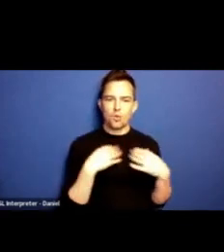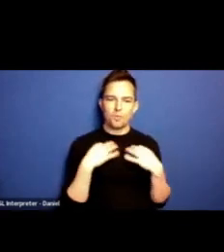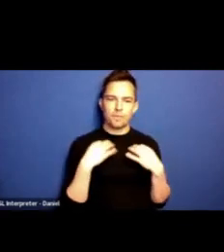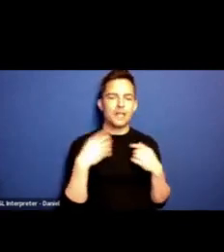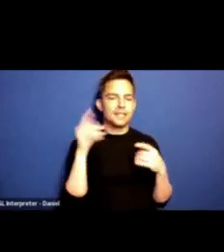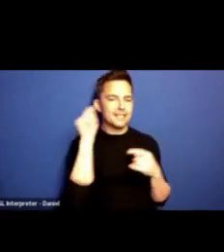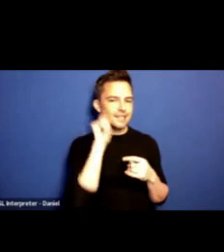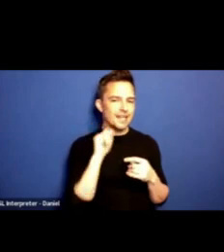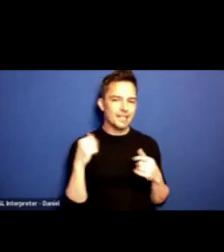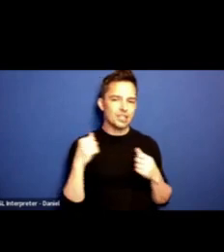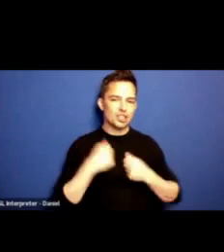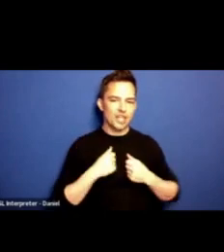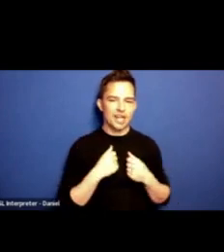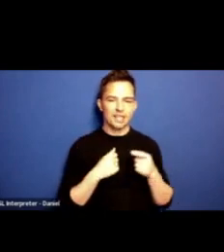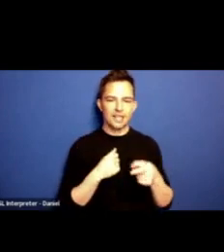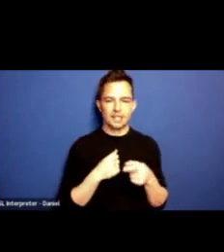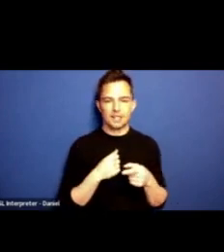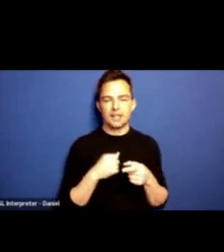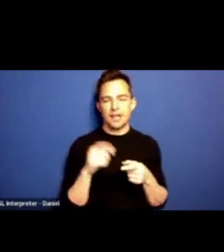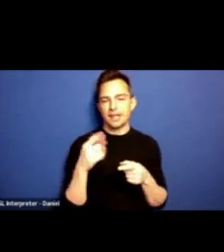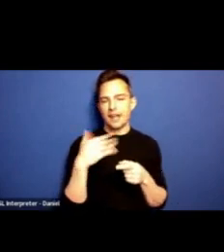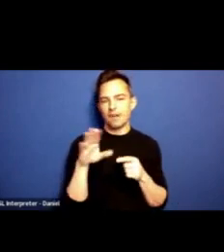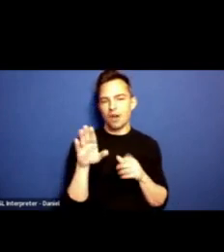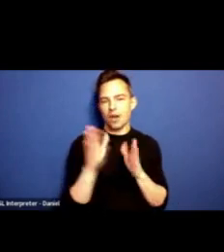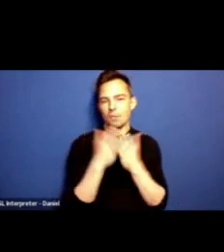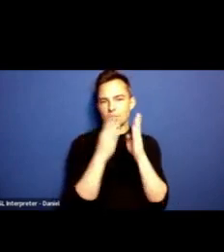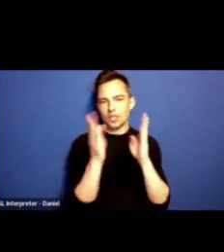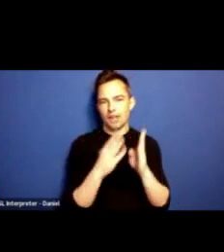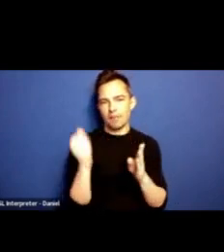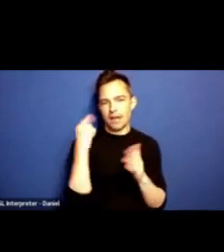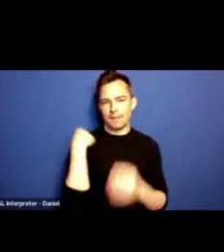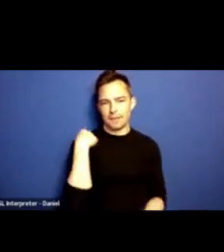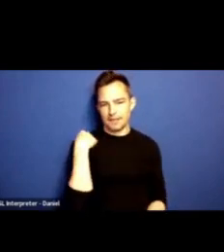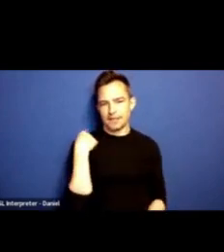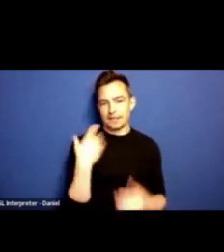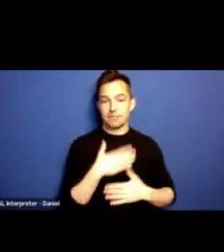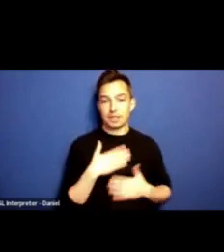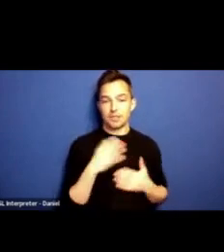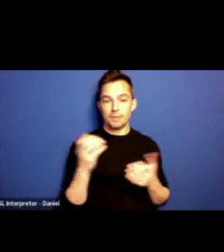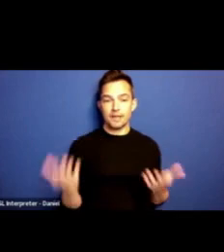appears to be a bookcase behind me a pleasure to be here with you. And I have the honor of